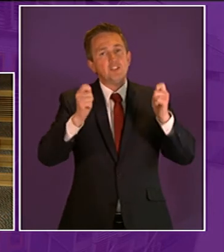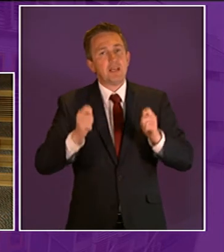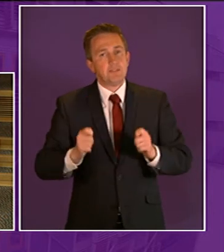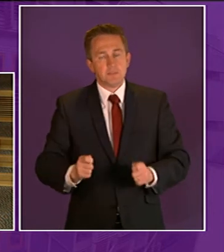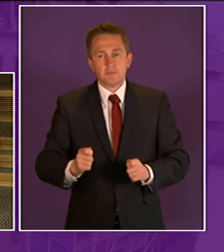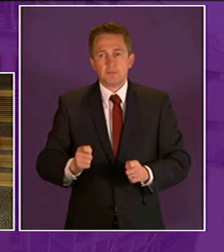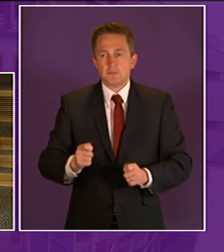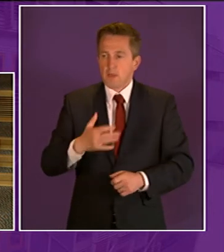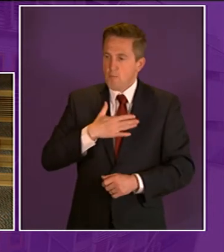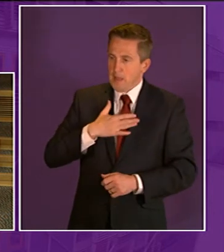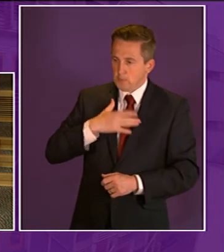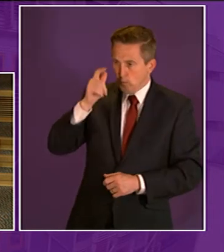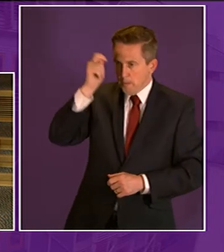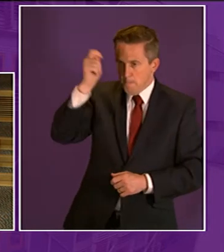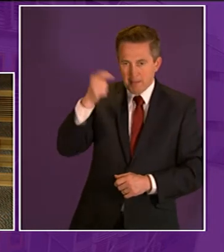I commend them for their commitment.